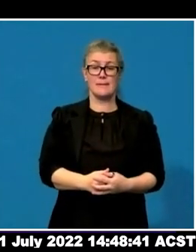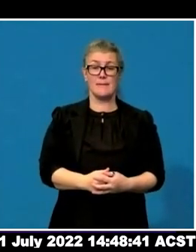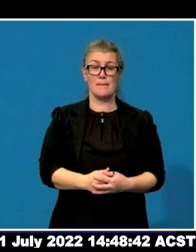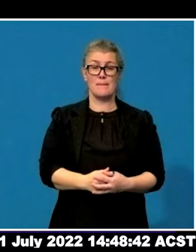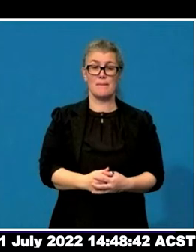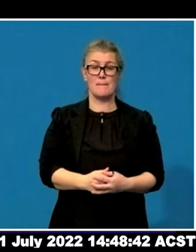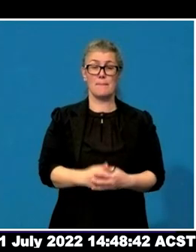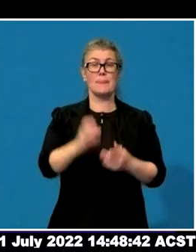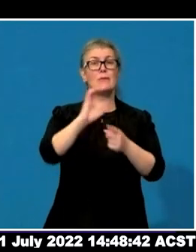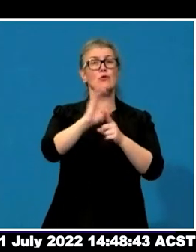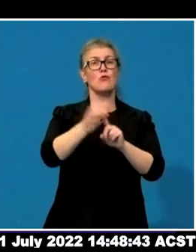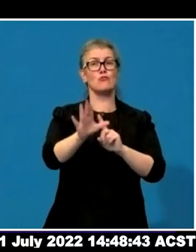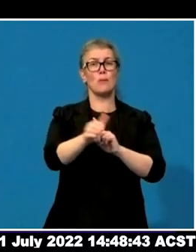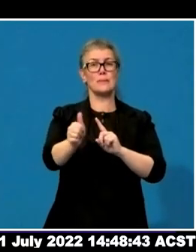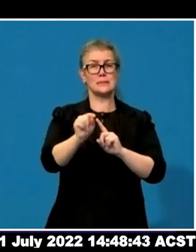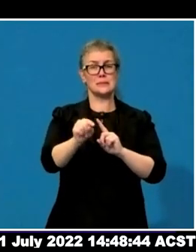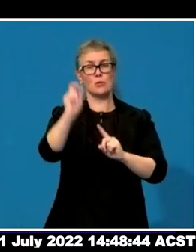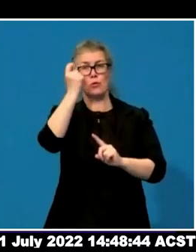amongst NDIA employees that you've come across?